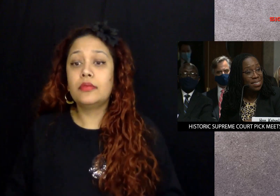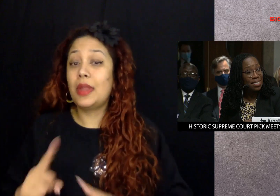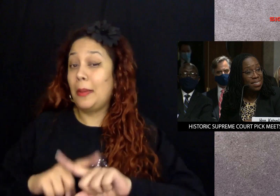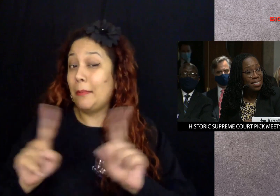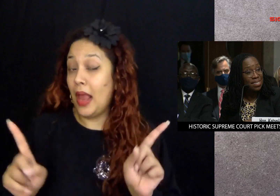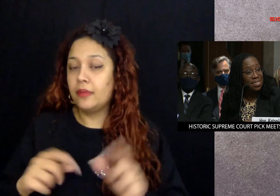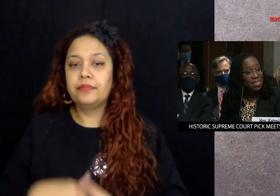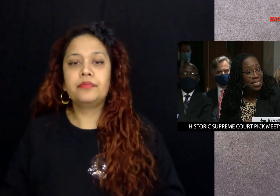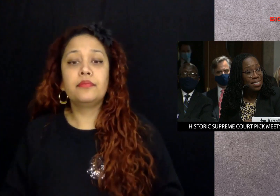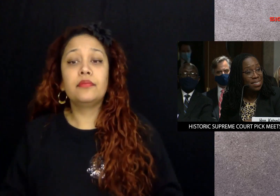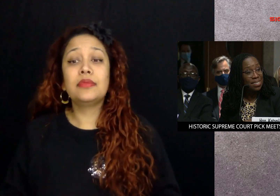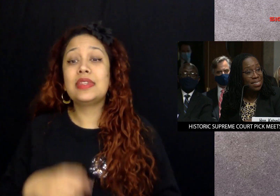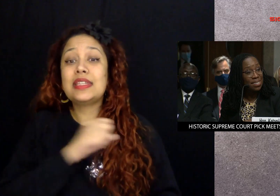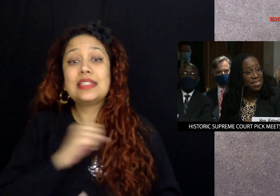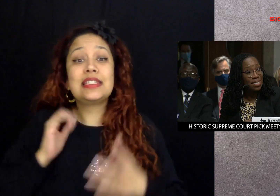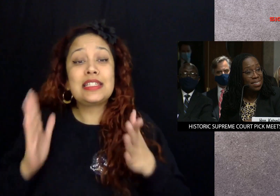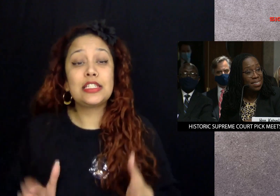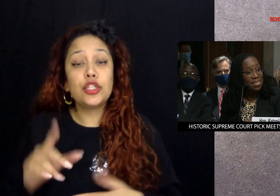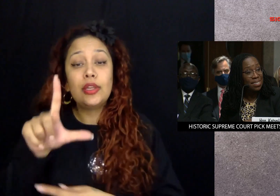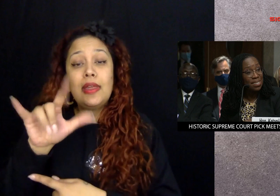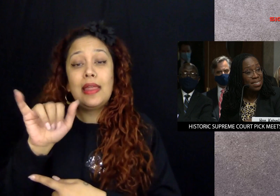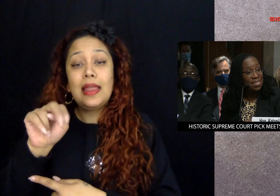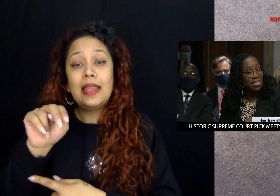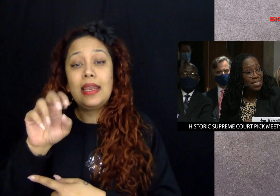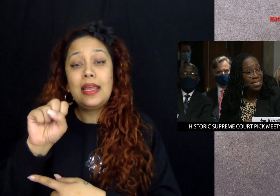Senator Mitt Romney is taking her up on that offer